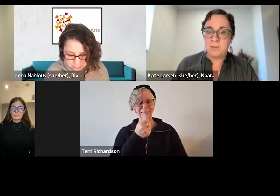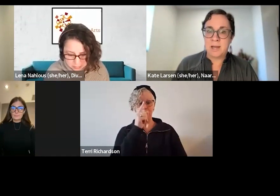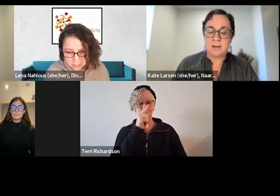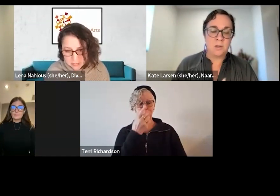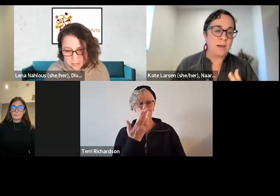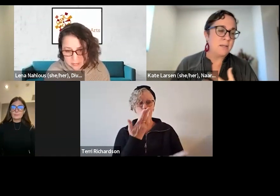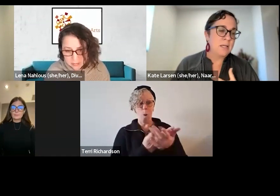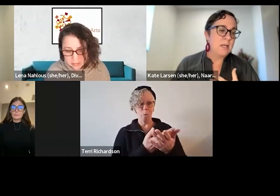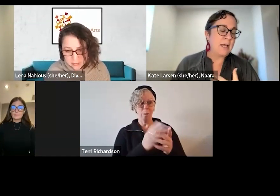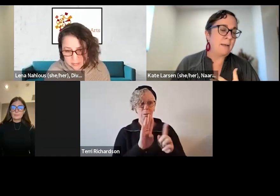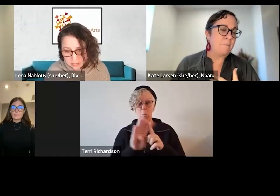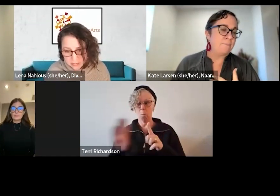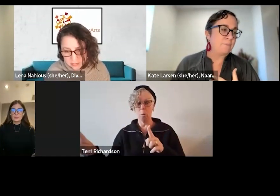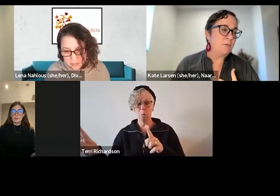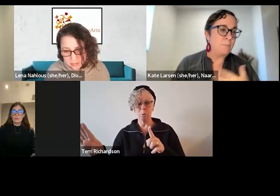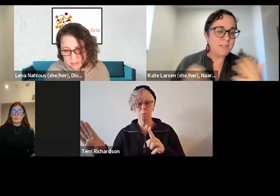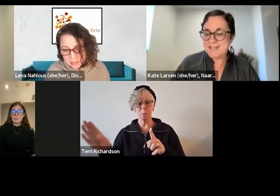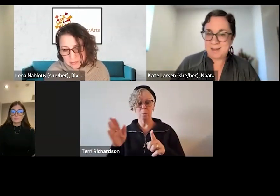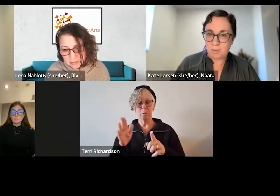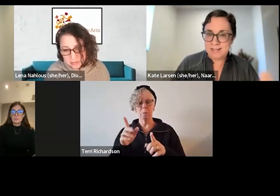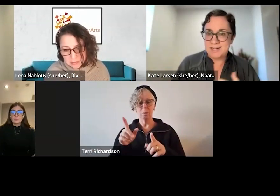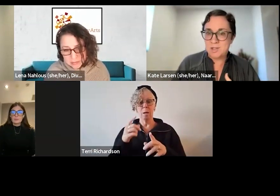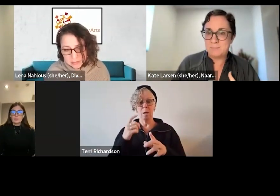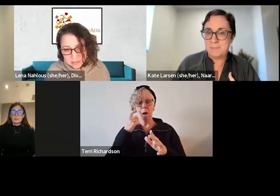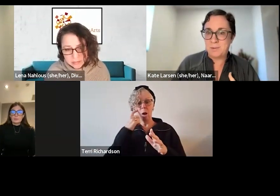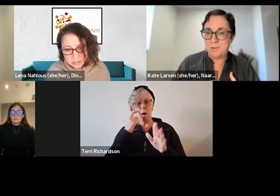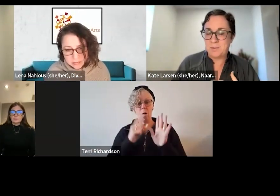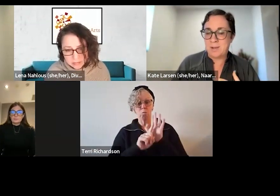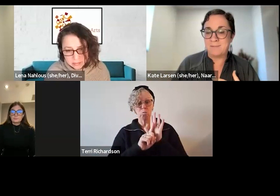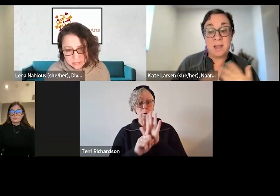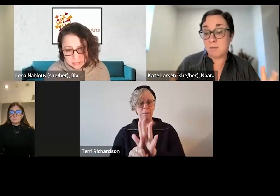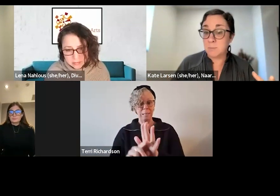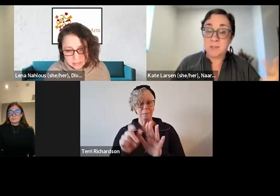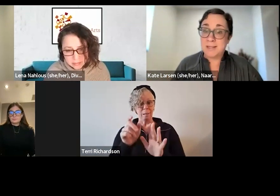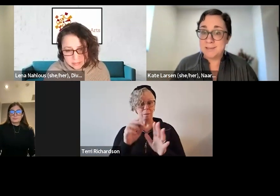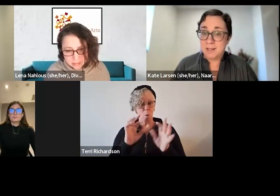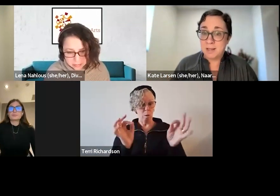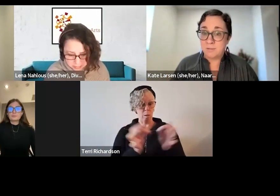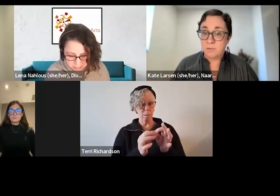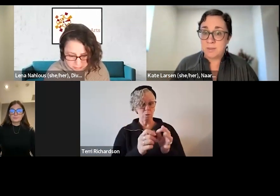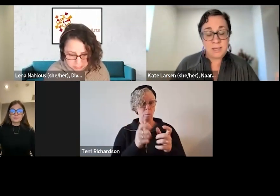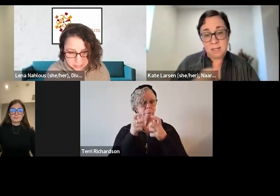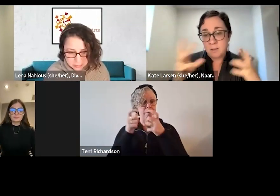People who aren't representing an organisation, people who have caring responsibilities and can't afford the daycare,